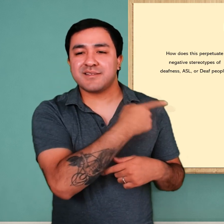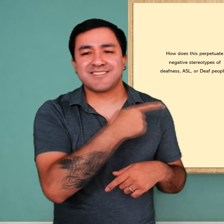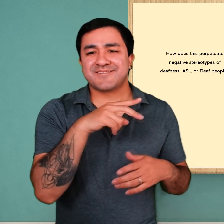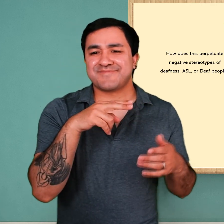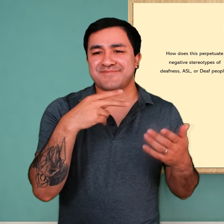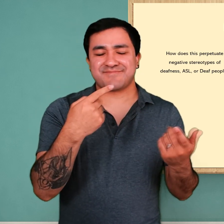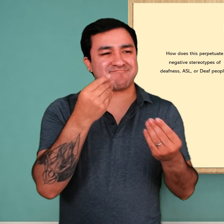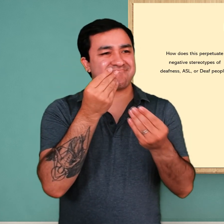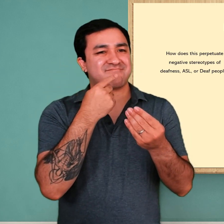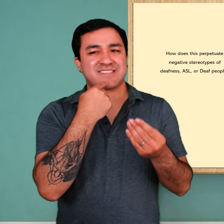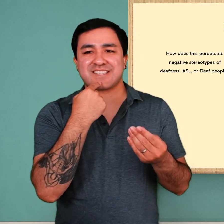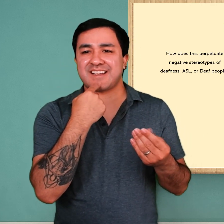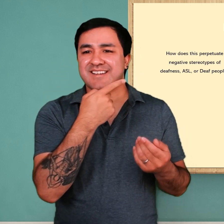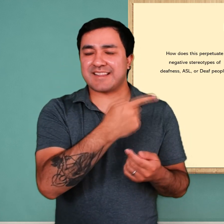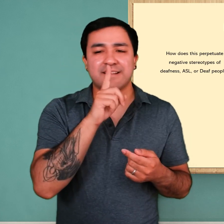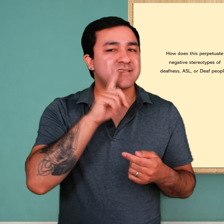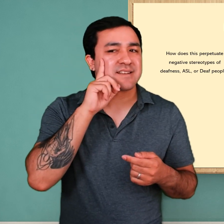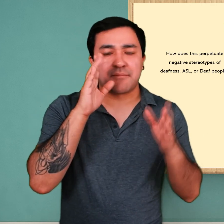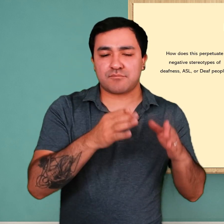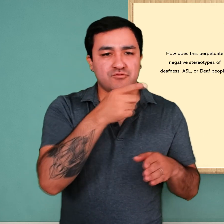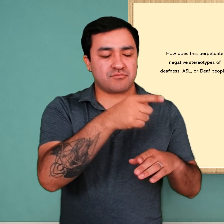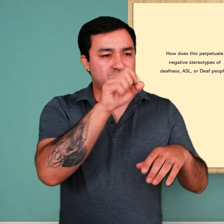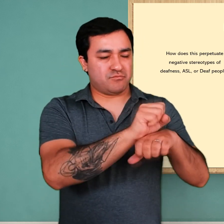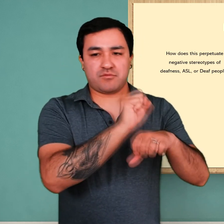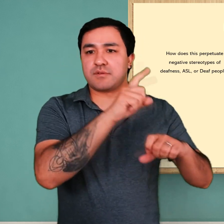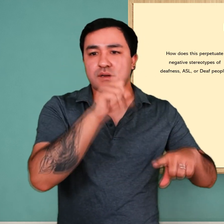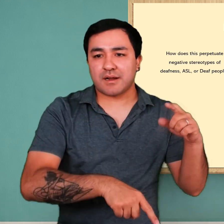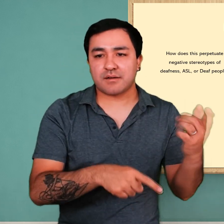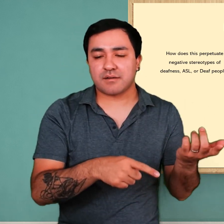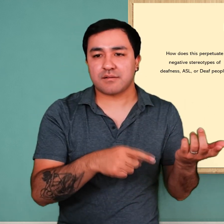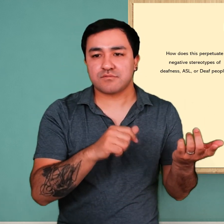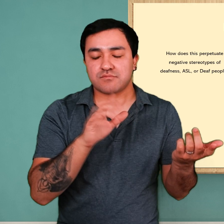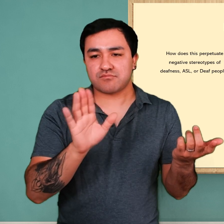This insinuates a Deaf person is incapable of this job, which they are not.